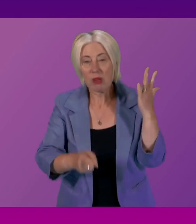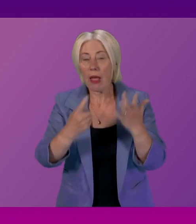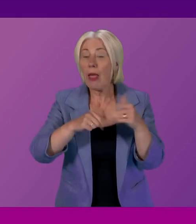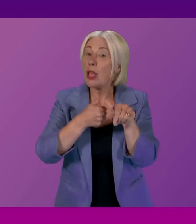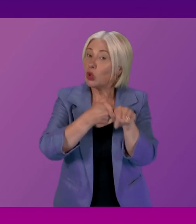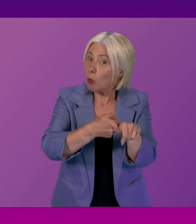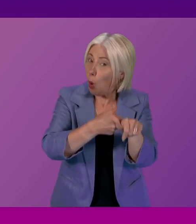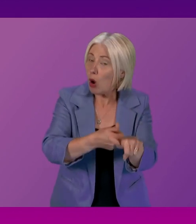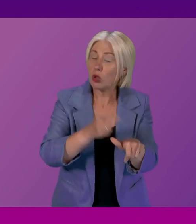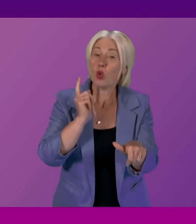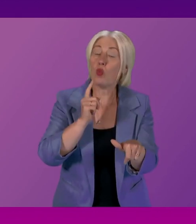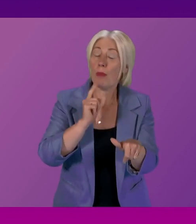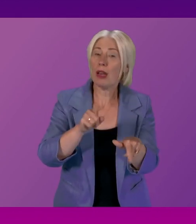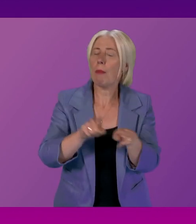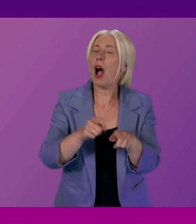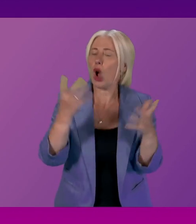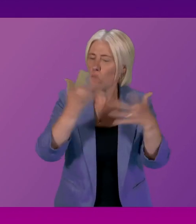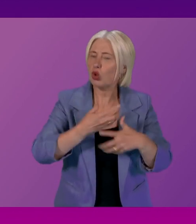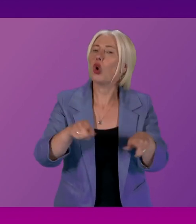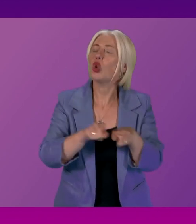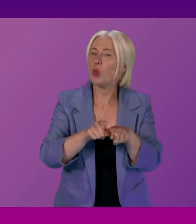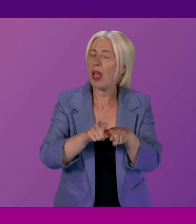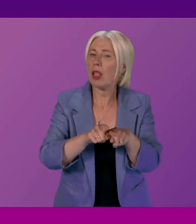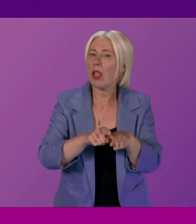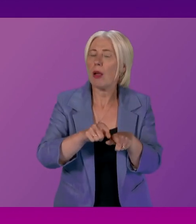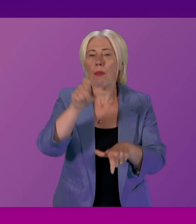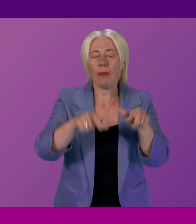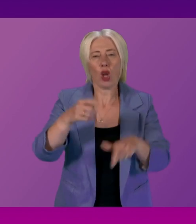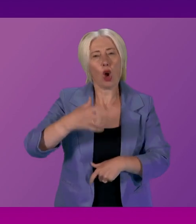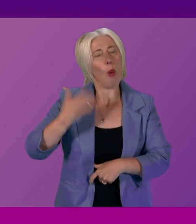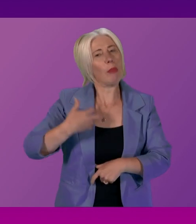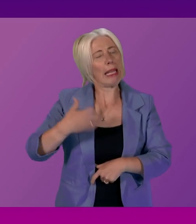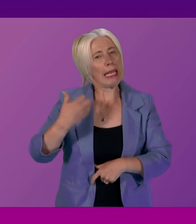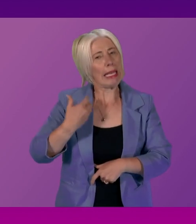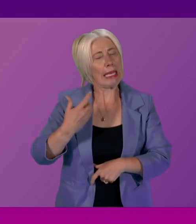They, like many, are concerned by the experiences of complainers, the influence of rape myths